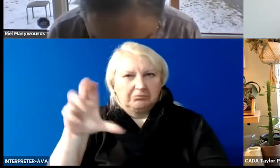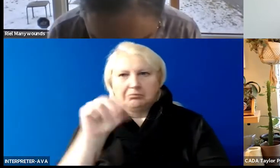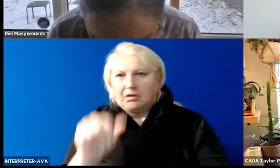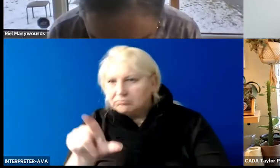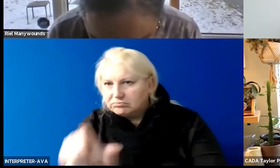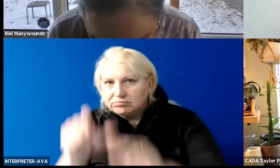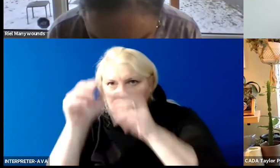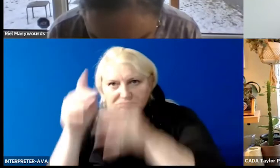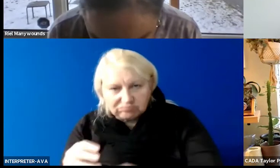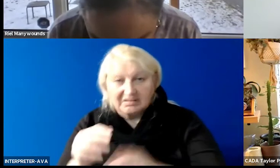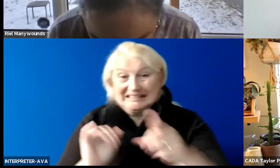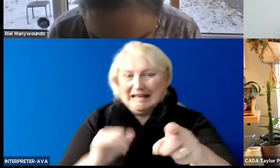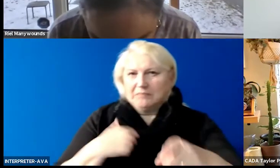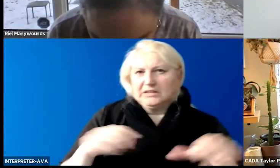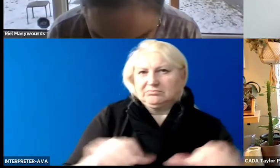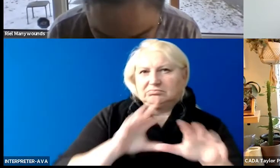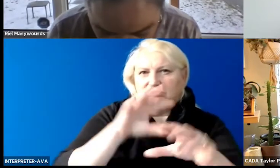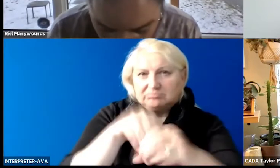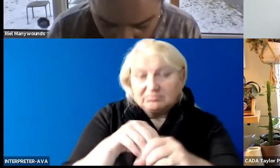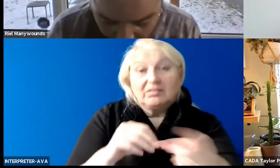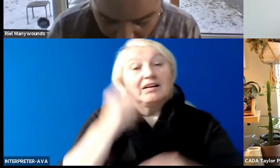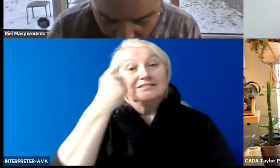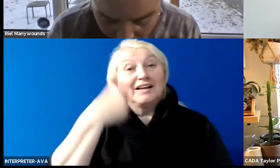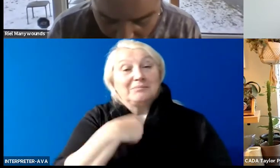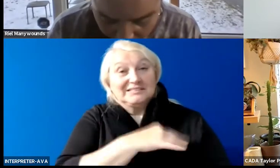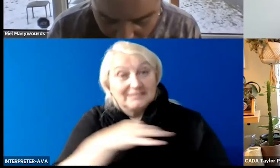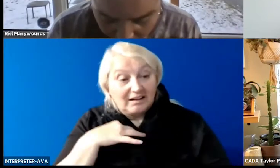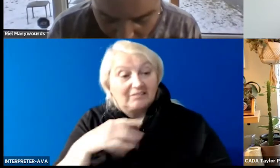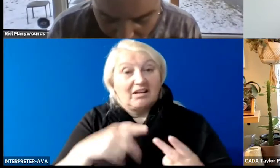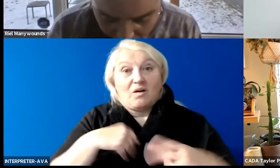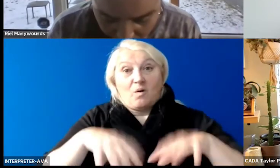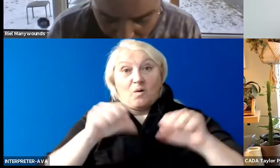CADA’s staff and us hosting this space, it's really important that we have someone